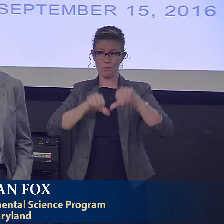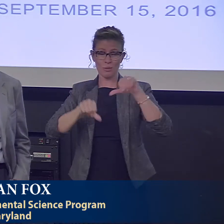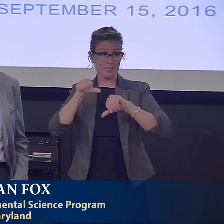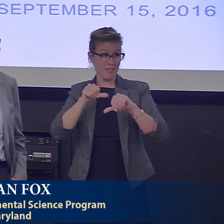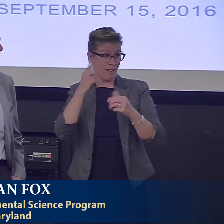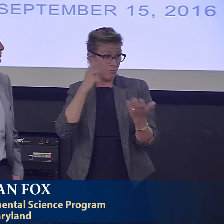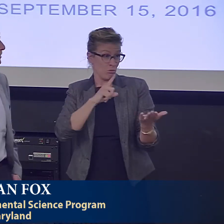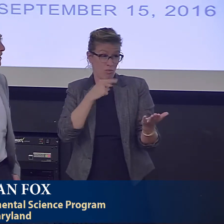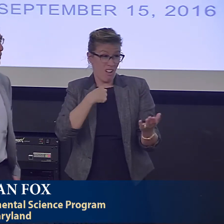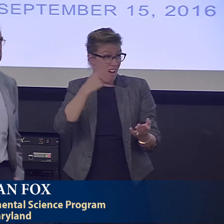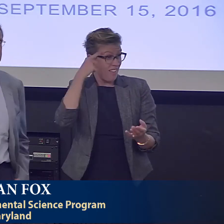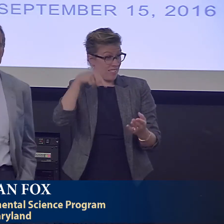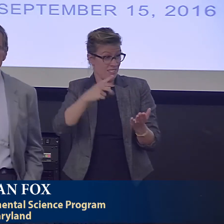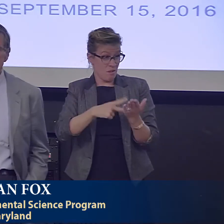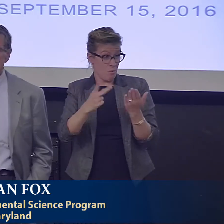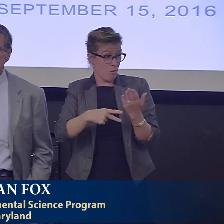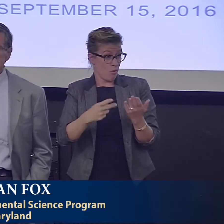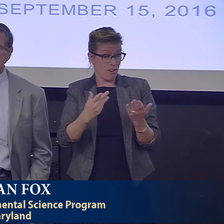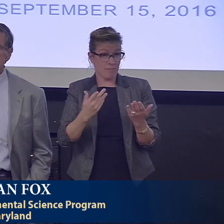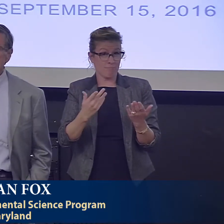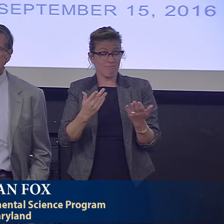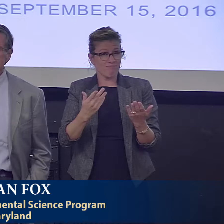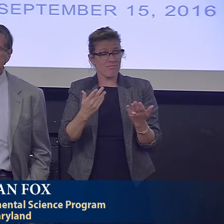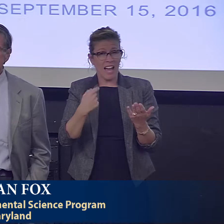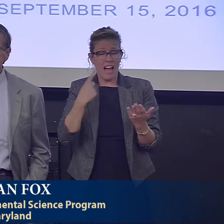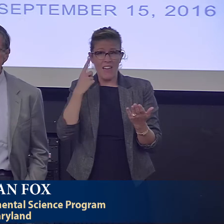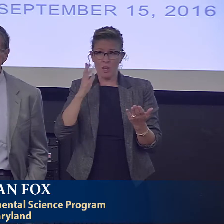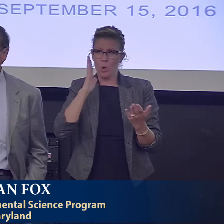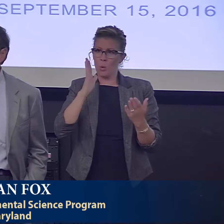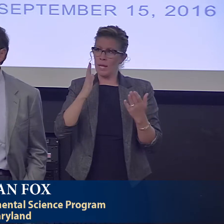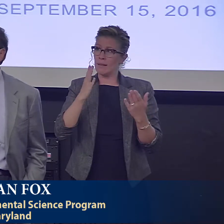because I think it's really going to lead I can see already from